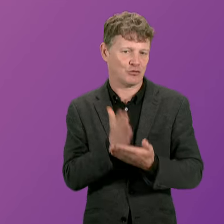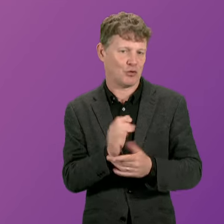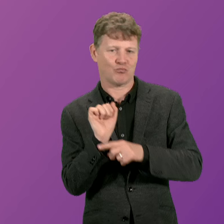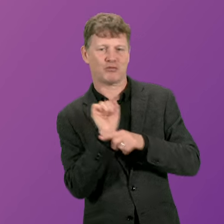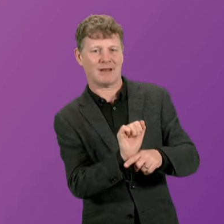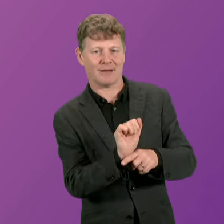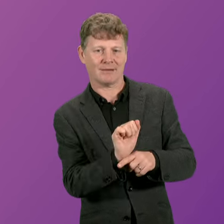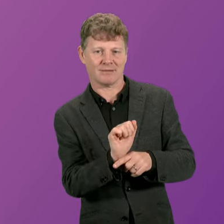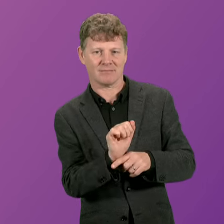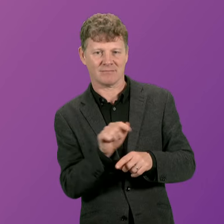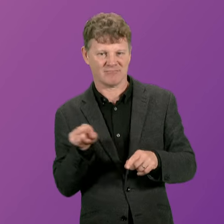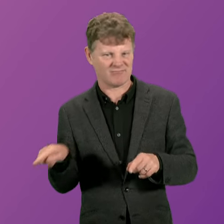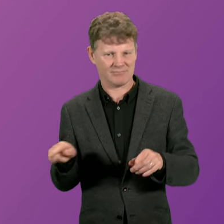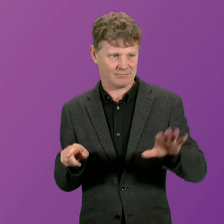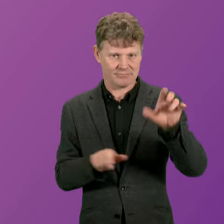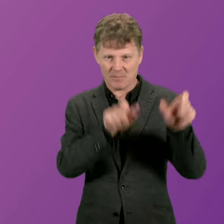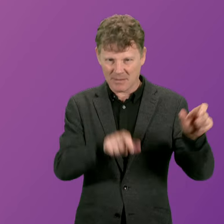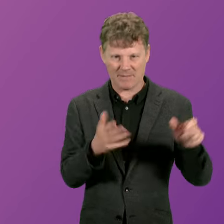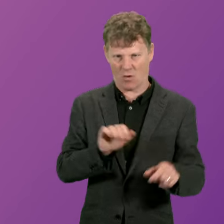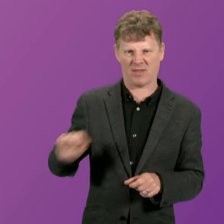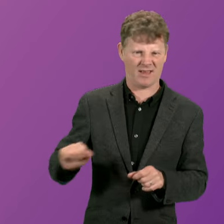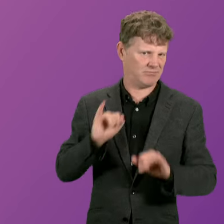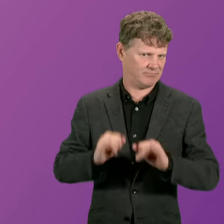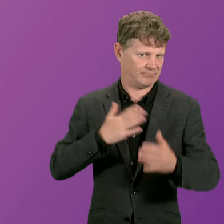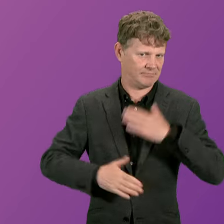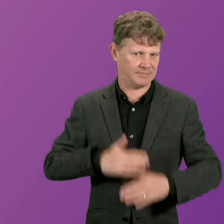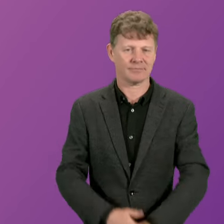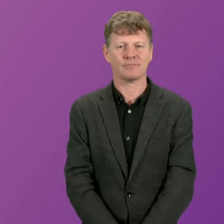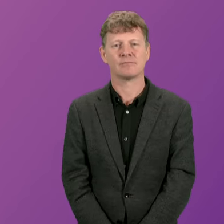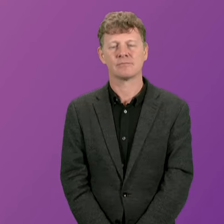I will look at whether we can address the issue that Jackie Baillie has put to me.